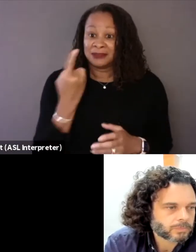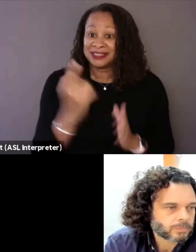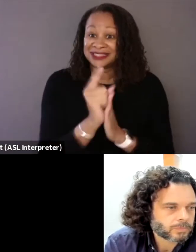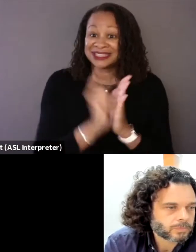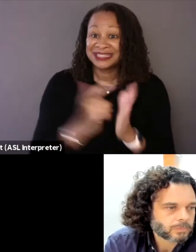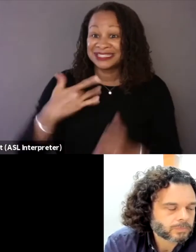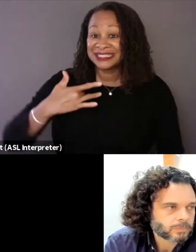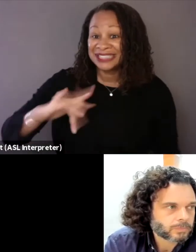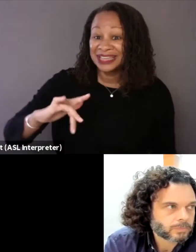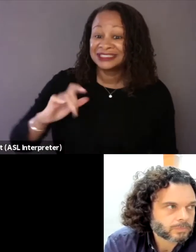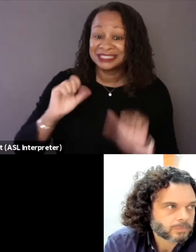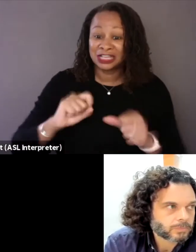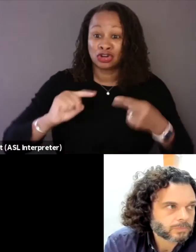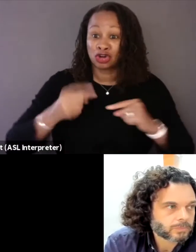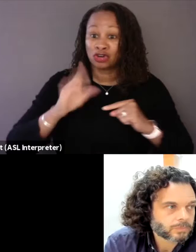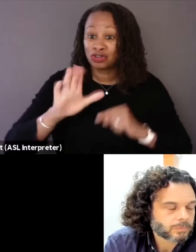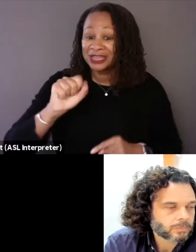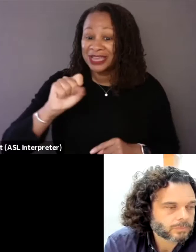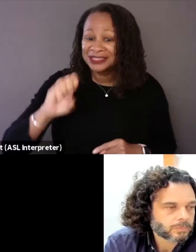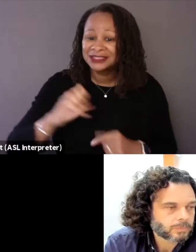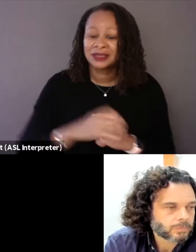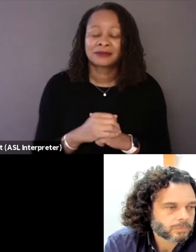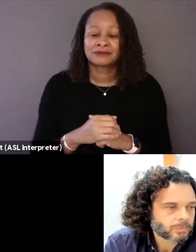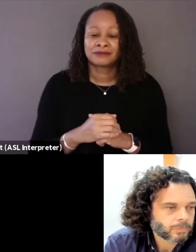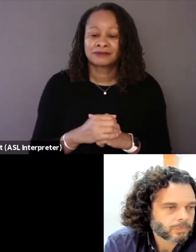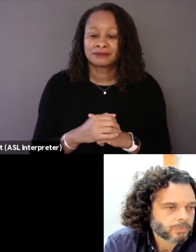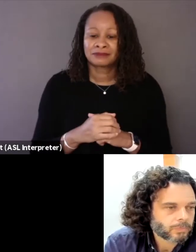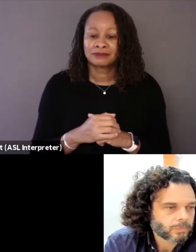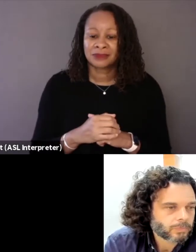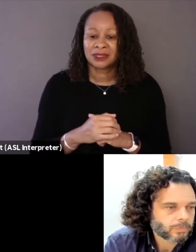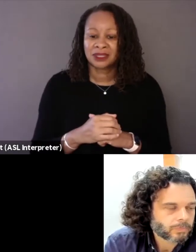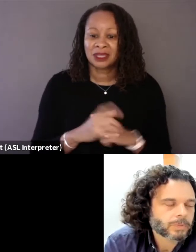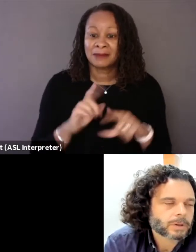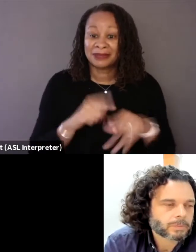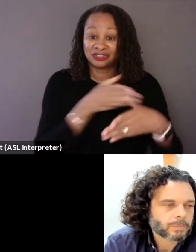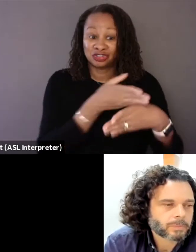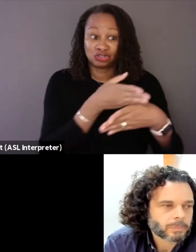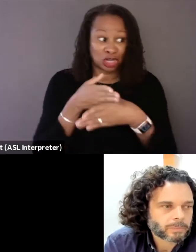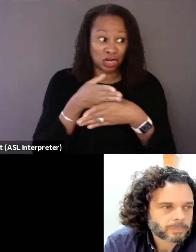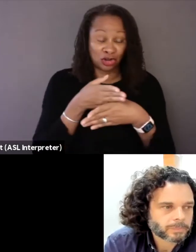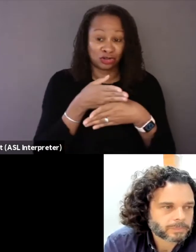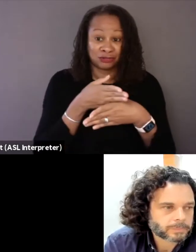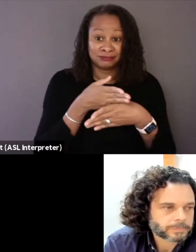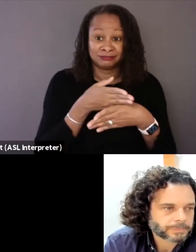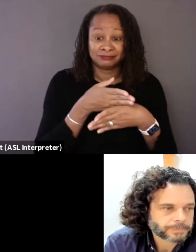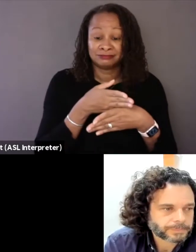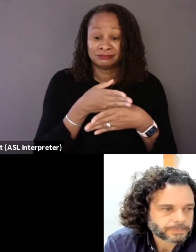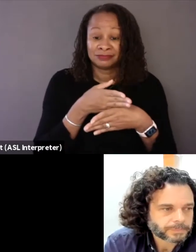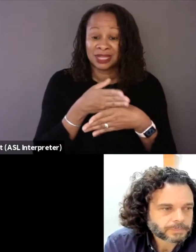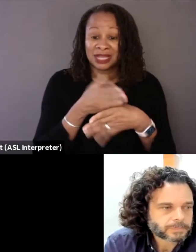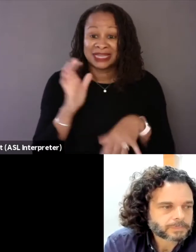that could ever harm your case that is shared, but is seemed as being difficult or harmful